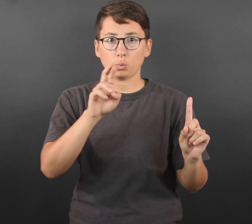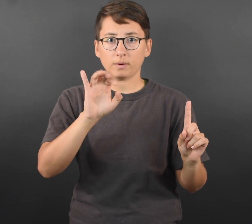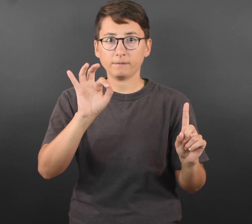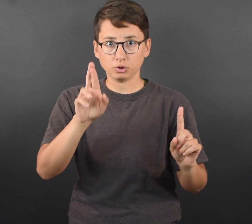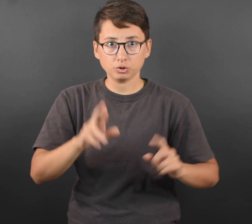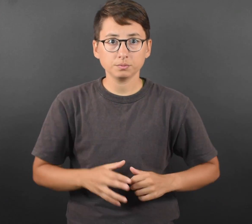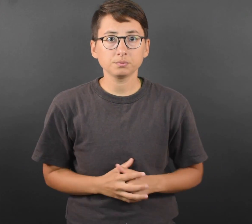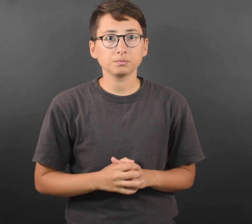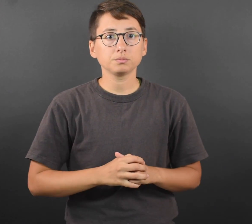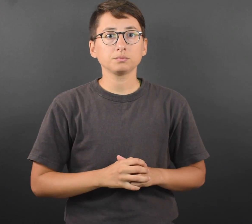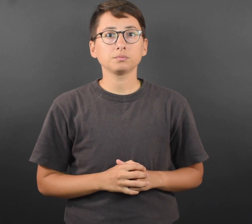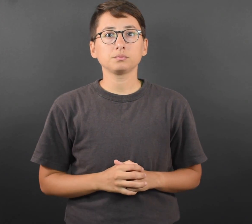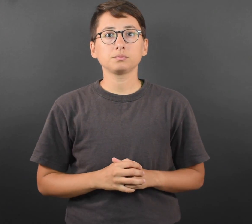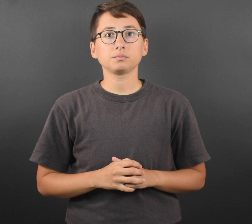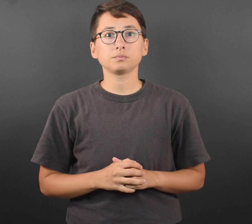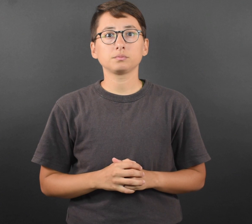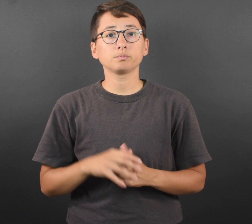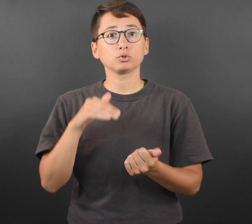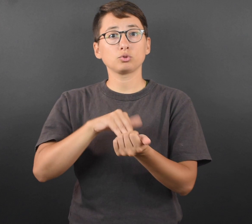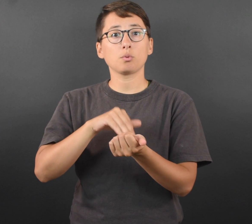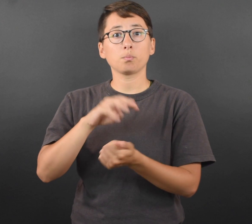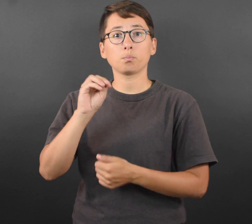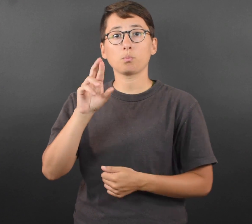“Her initial symptoms were asthma-like symptoms,